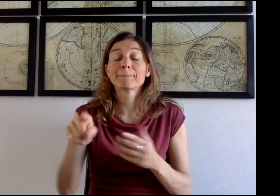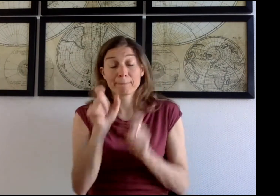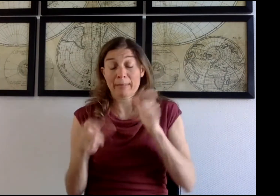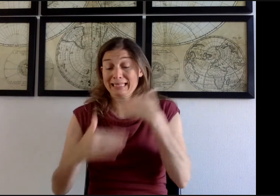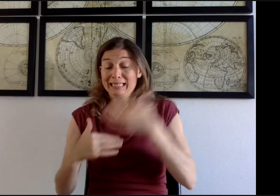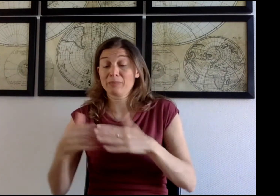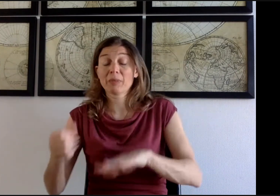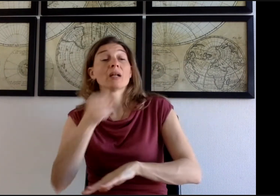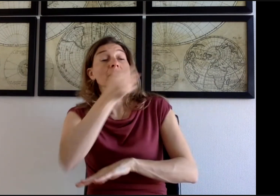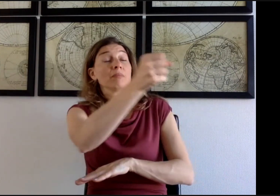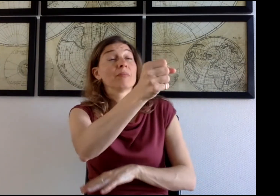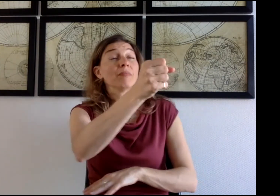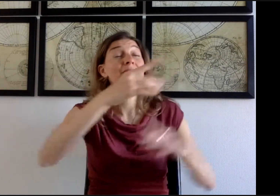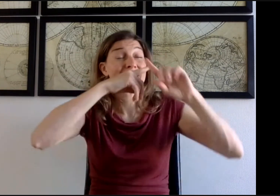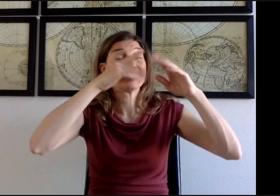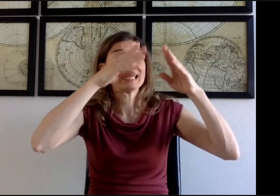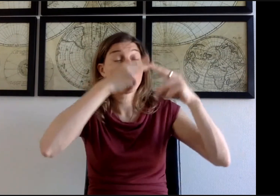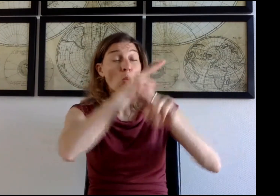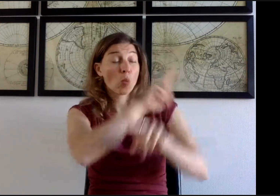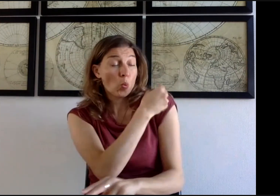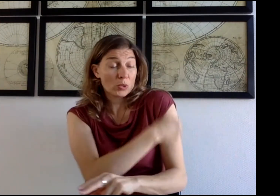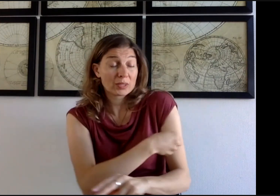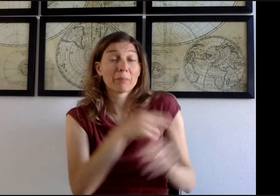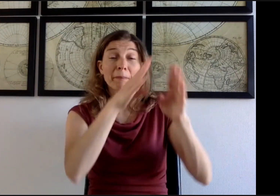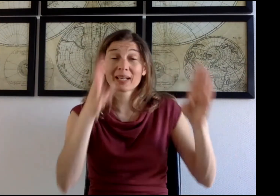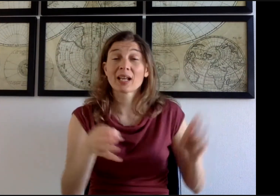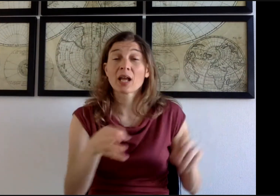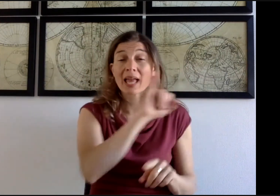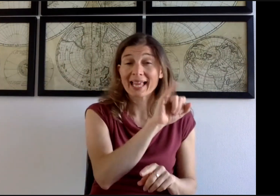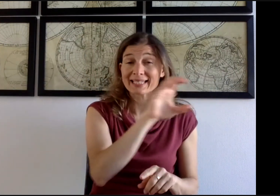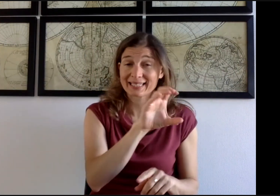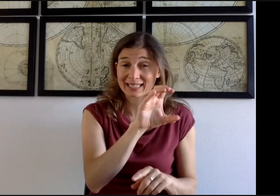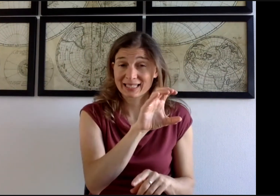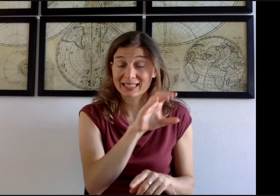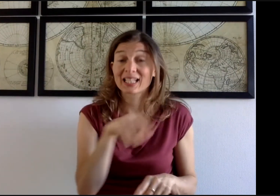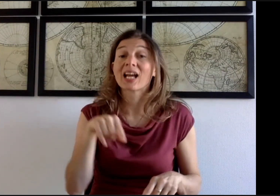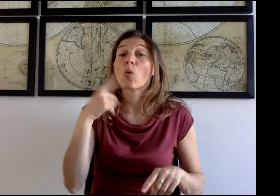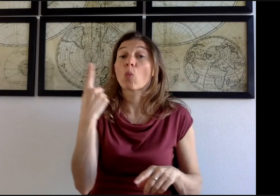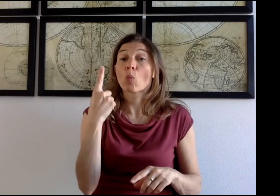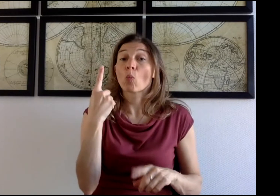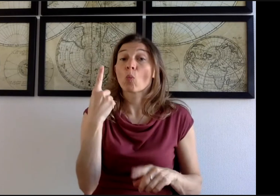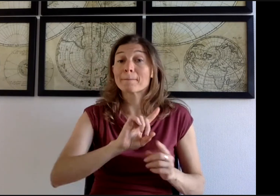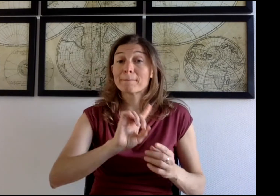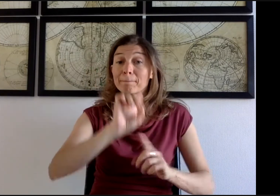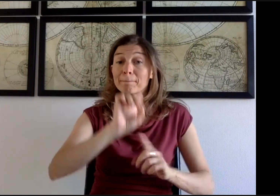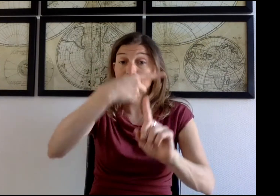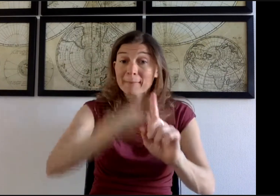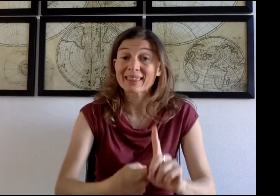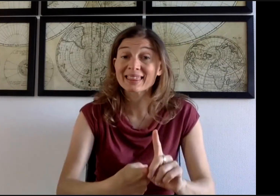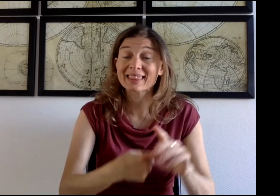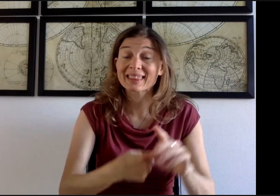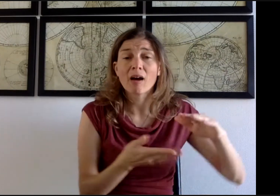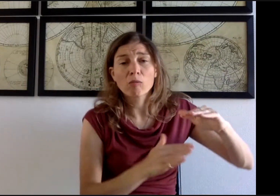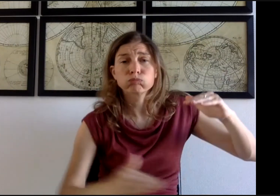In one month, the number of beds in ICU increased by 79%.